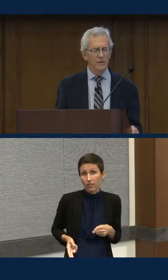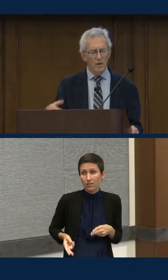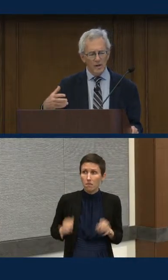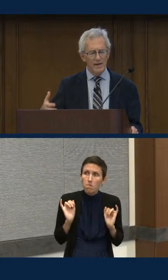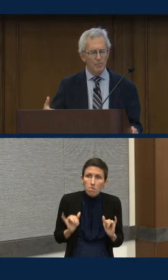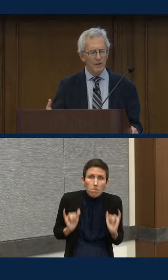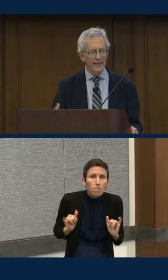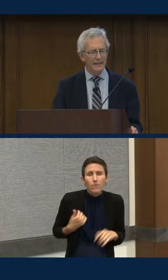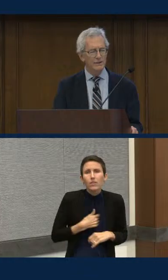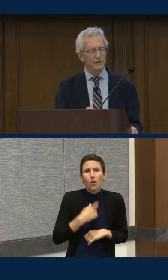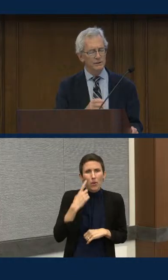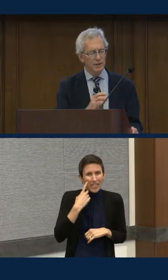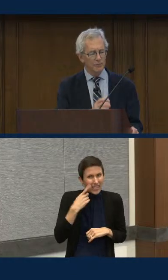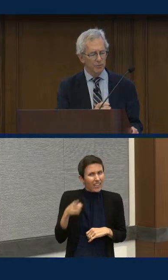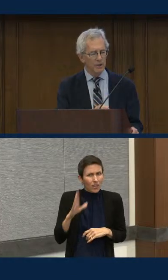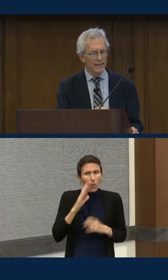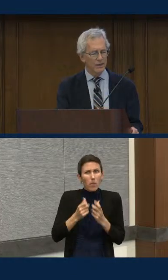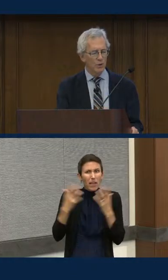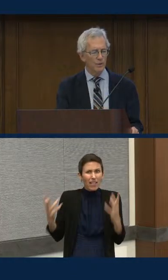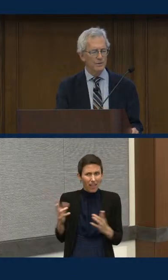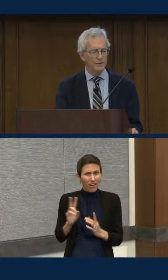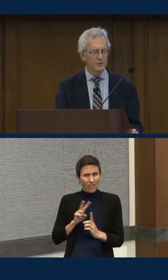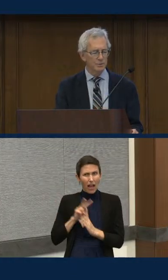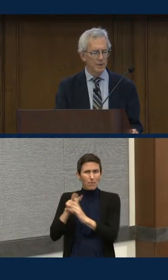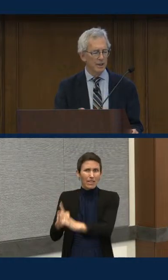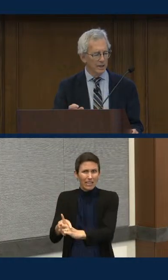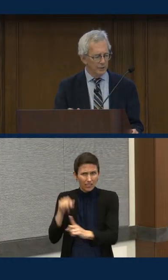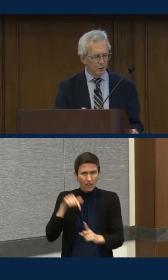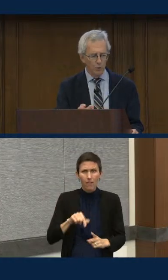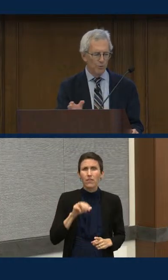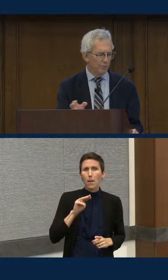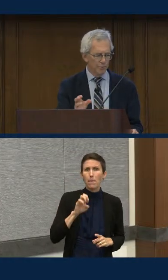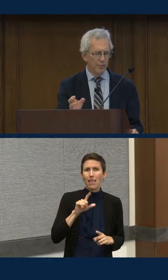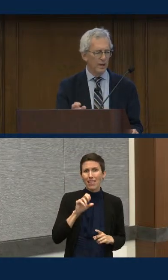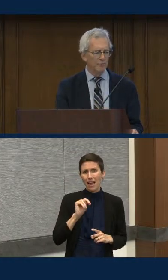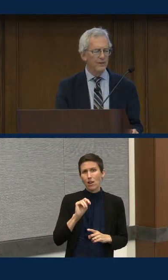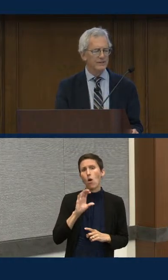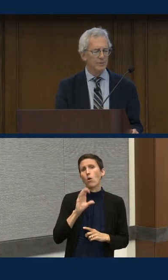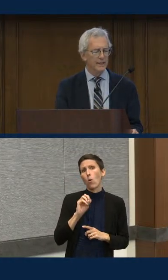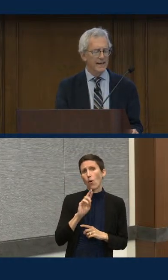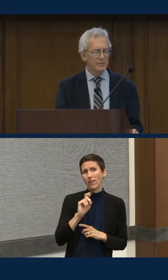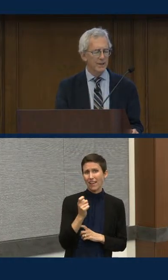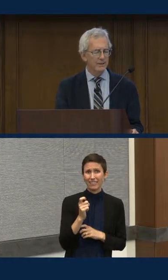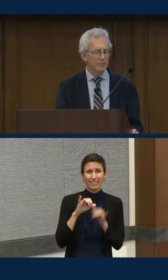applications of the